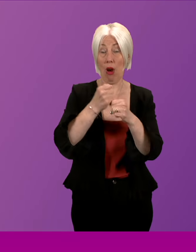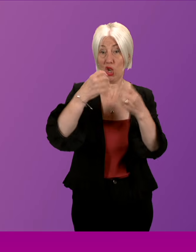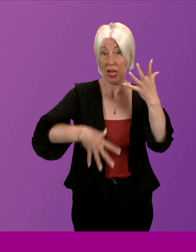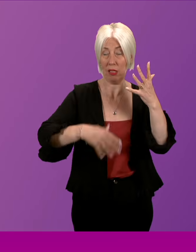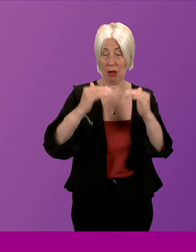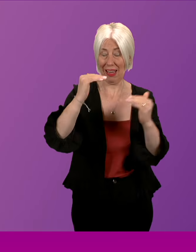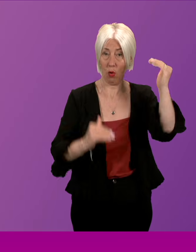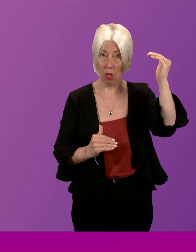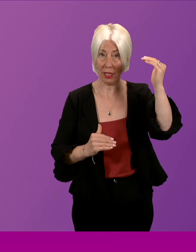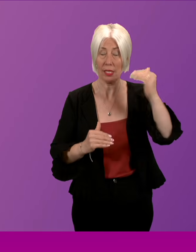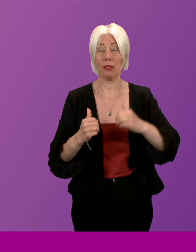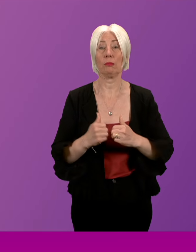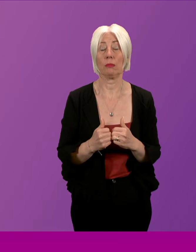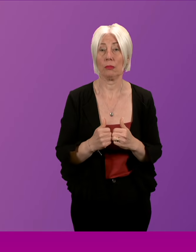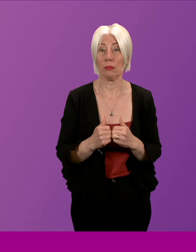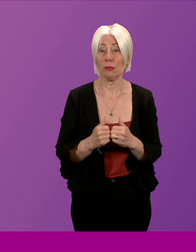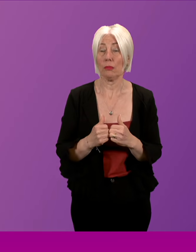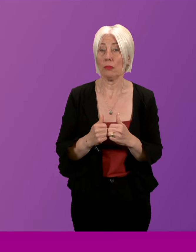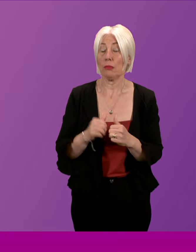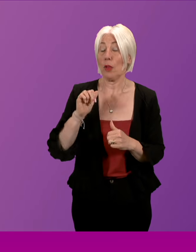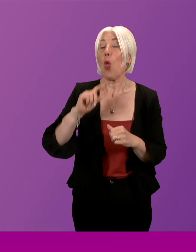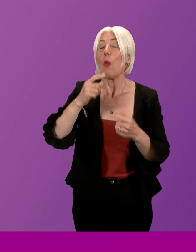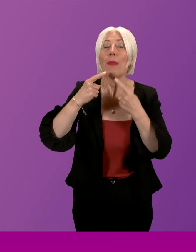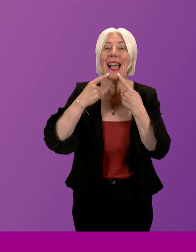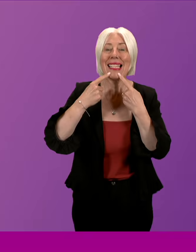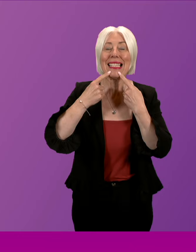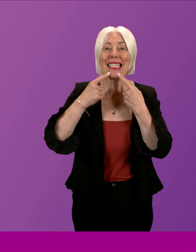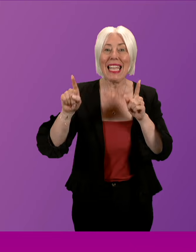In the Parliament on Thursday, there will be a statement on maternity arrangements